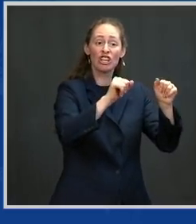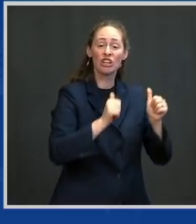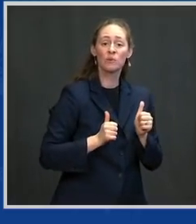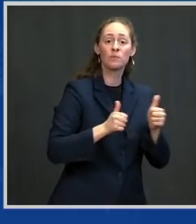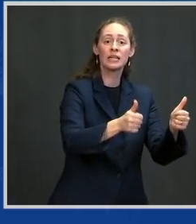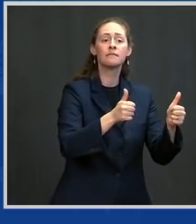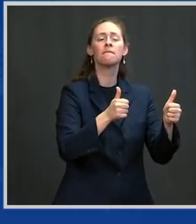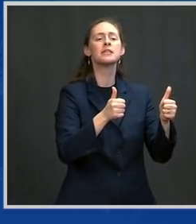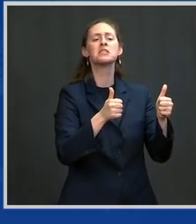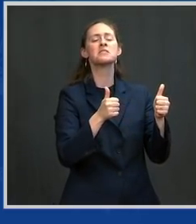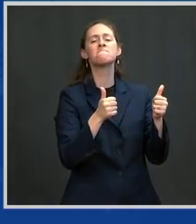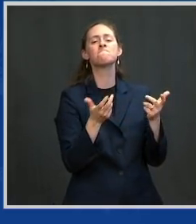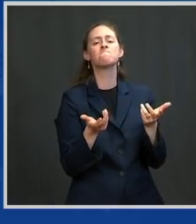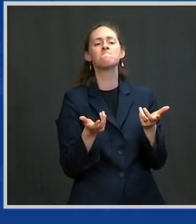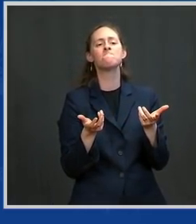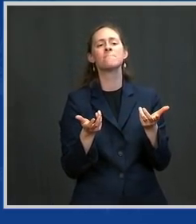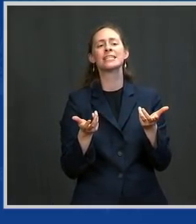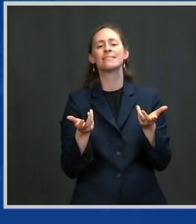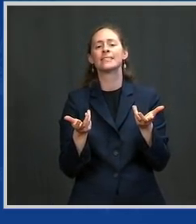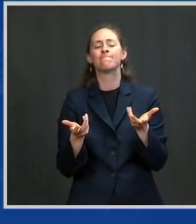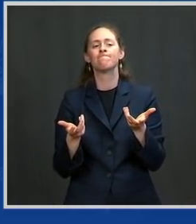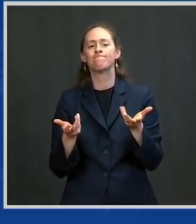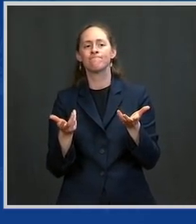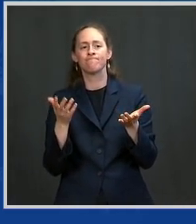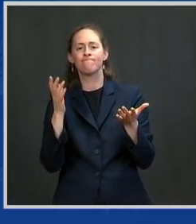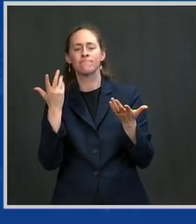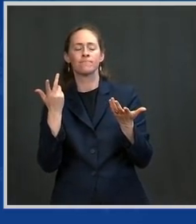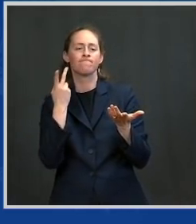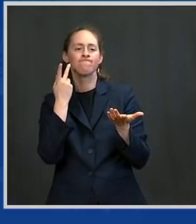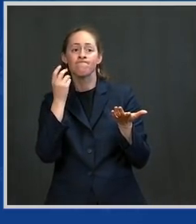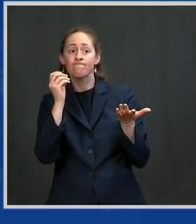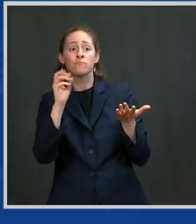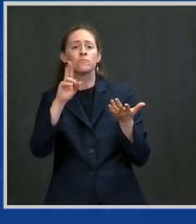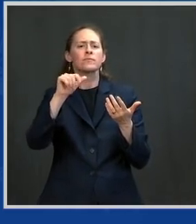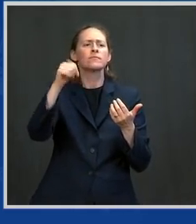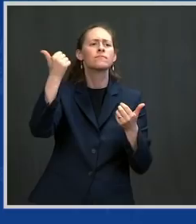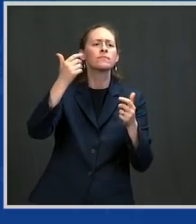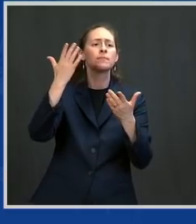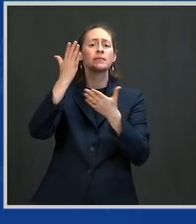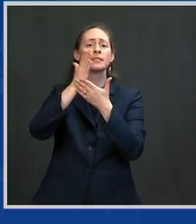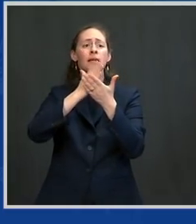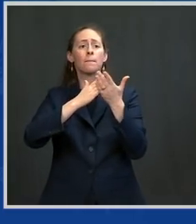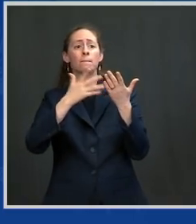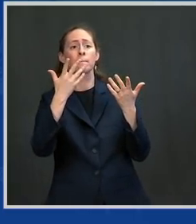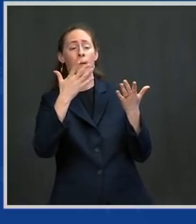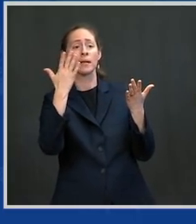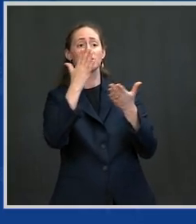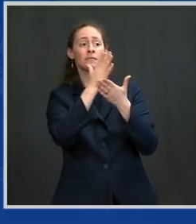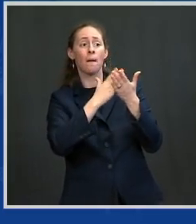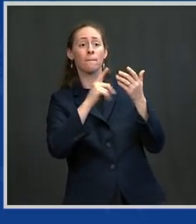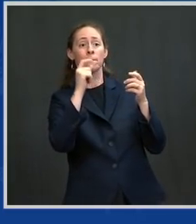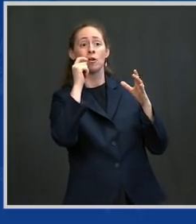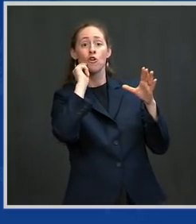on the sea, or in any part of Ukraine. And we're going to put Ukraine in a position